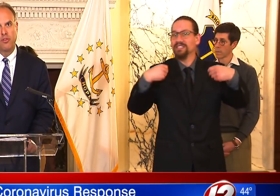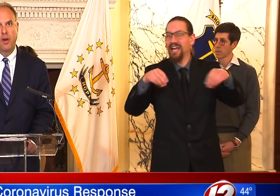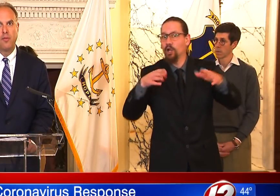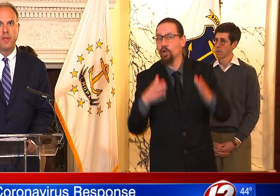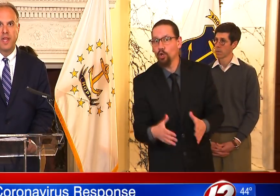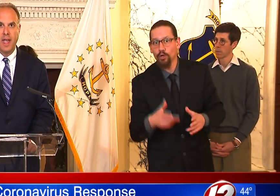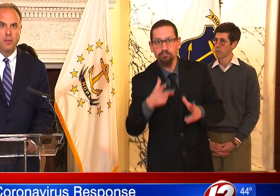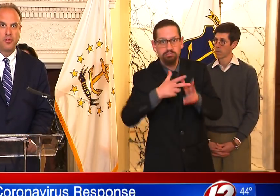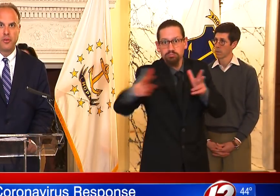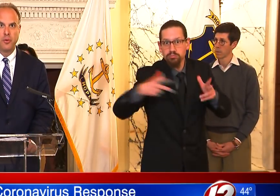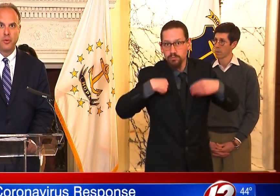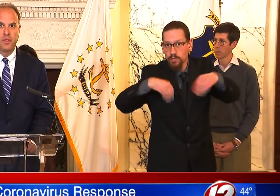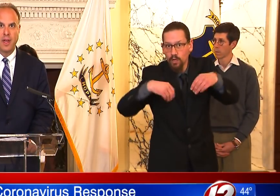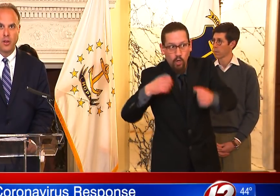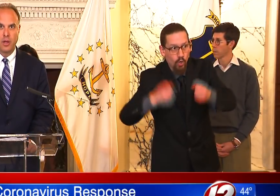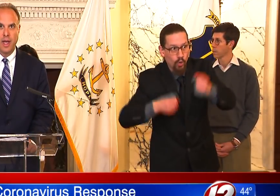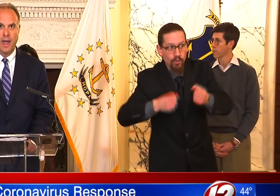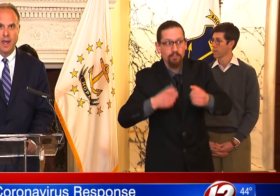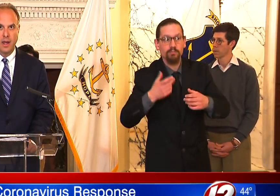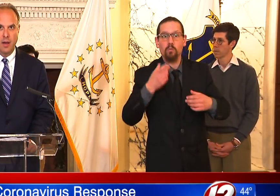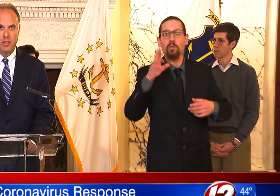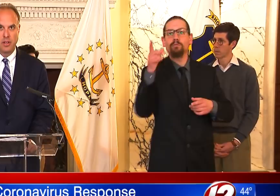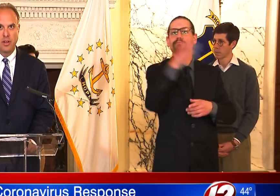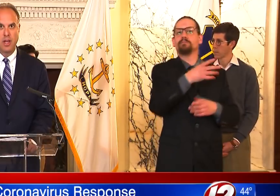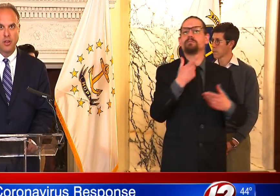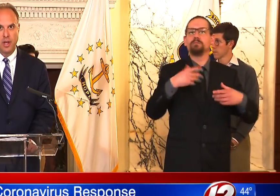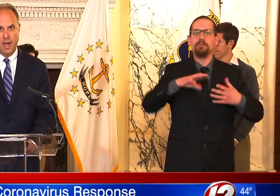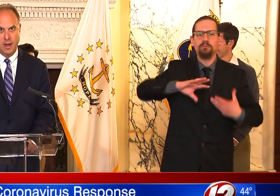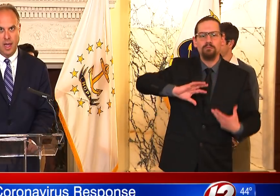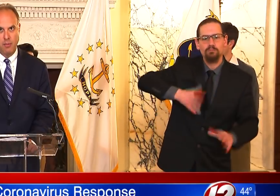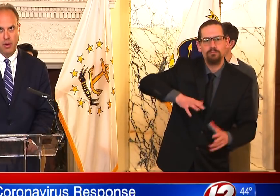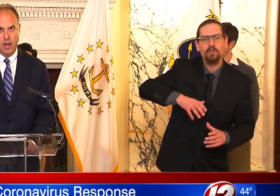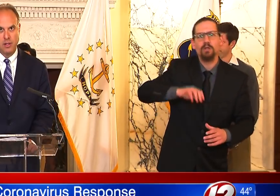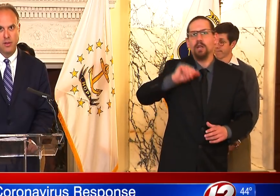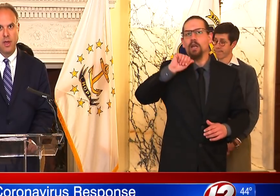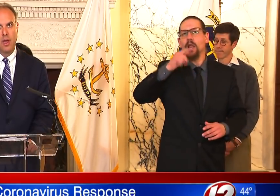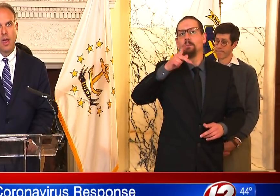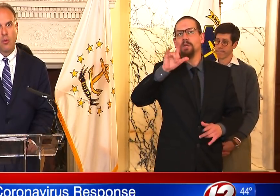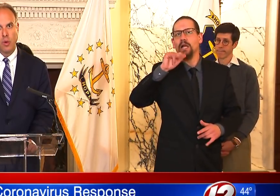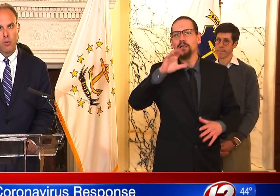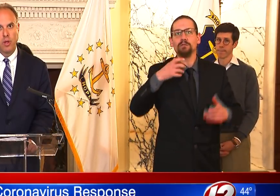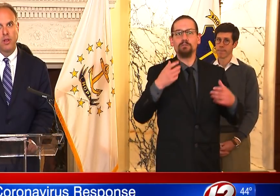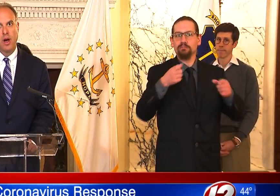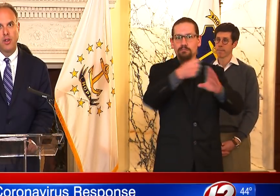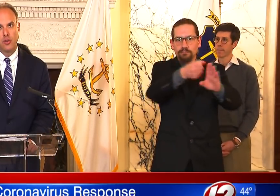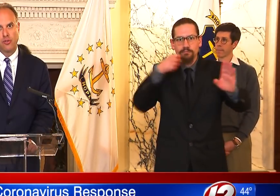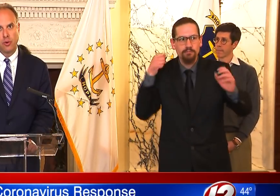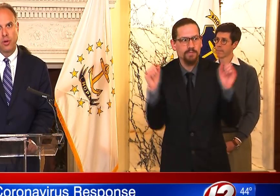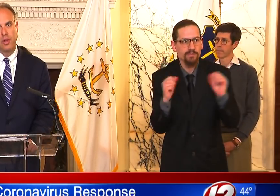WITH DVR -- DBR.